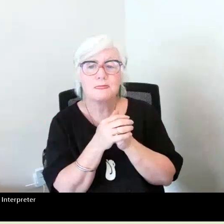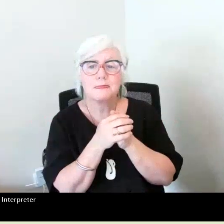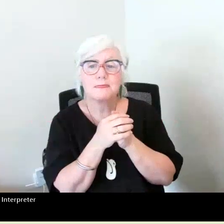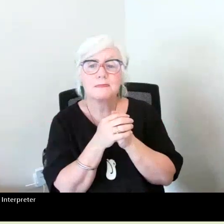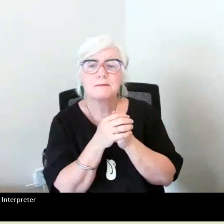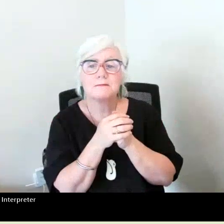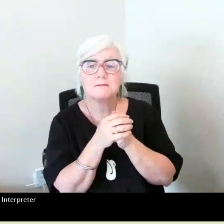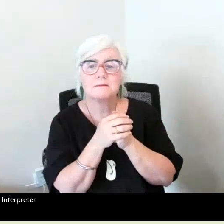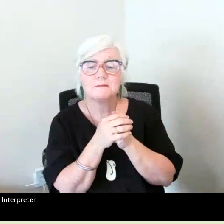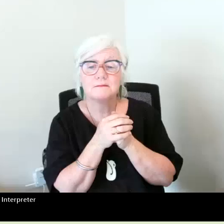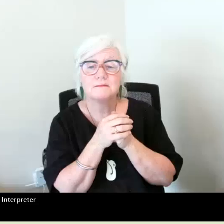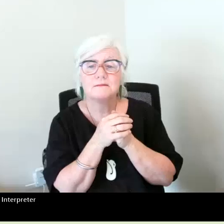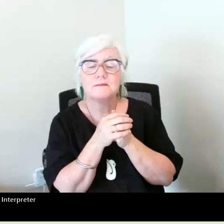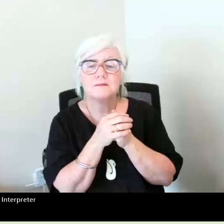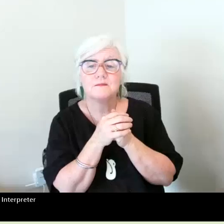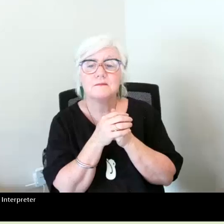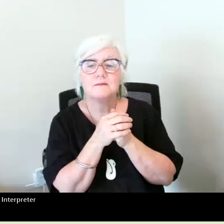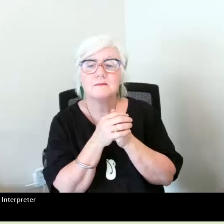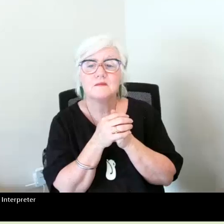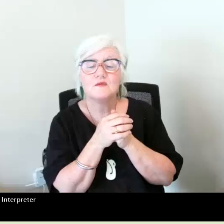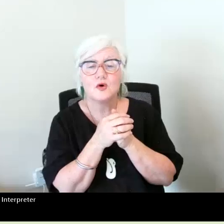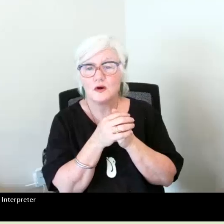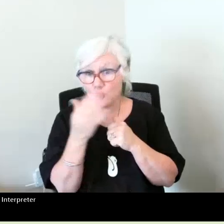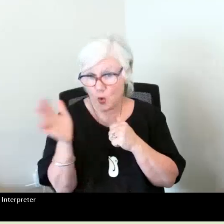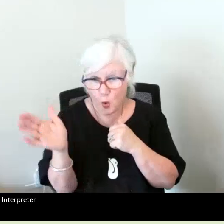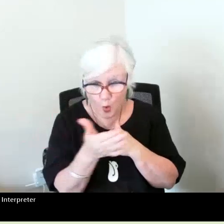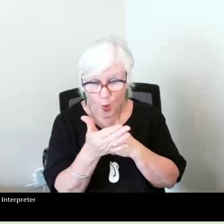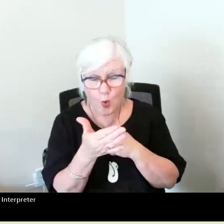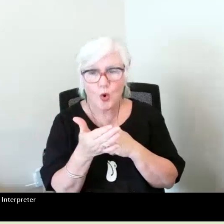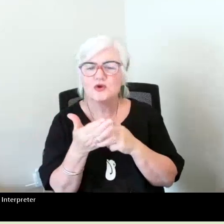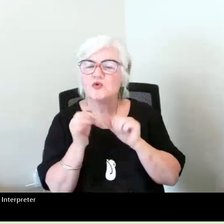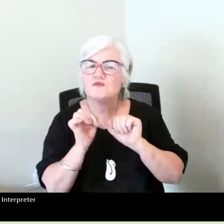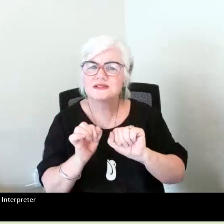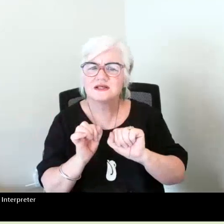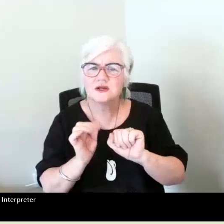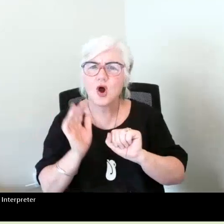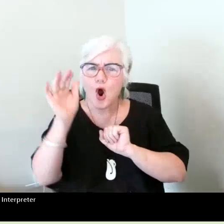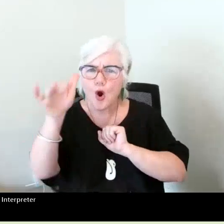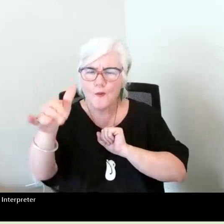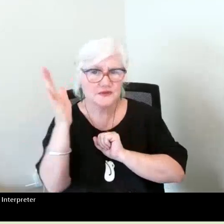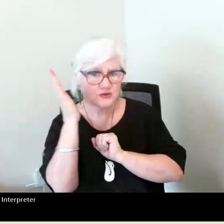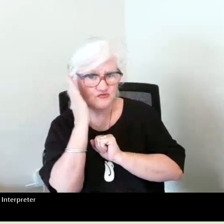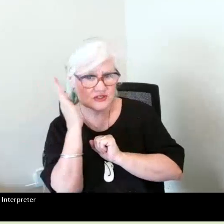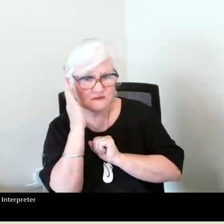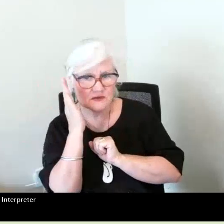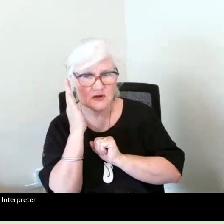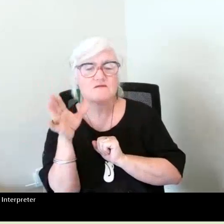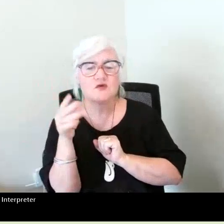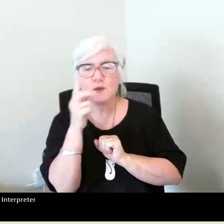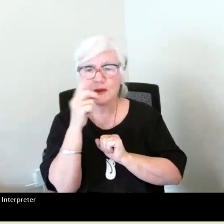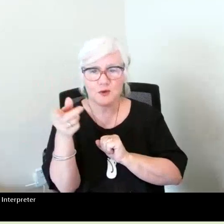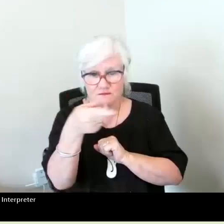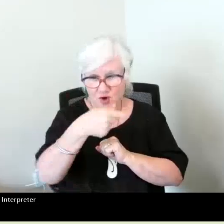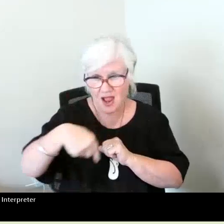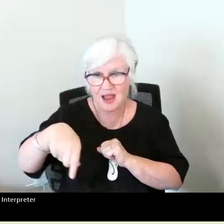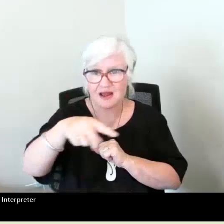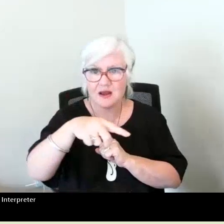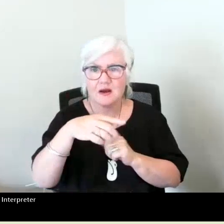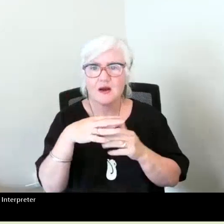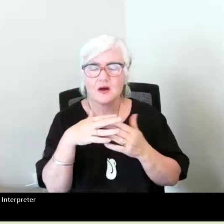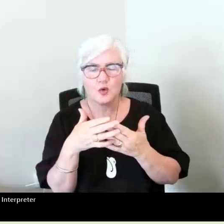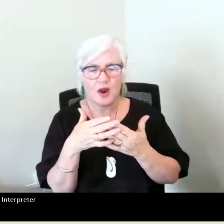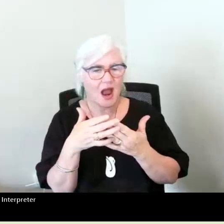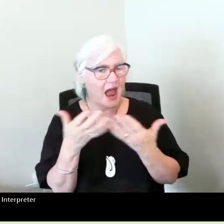of the homes that have already been visited by People For Us, how were they selected?